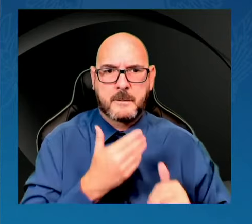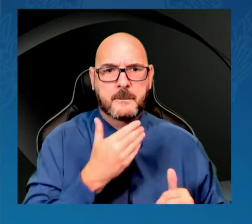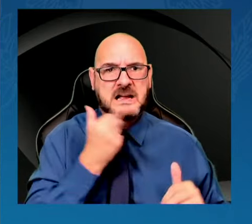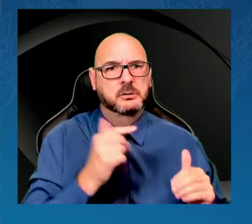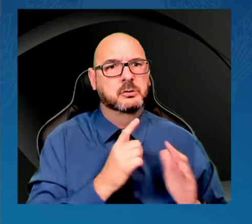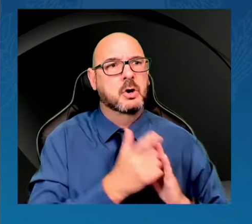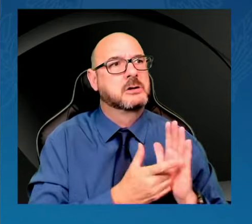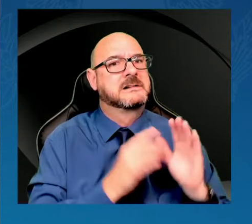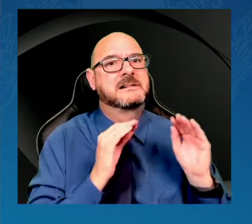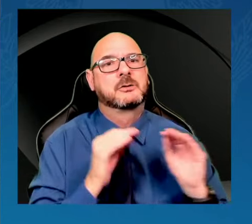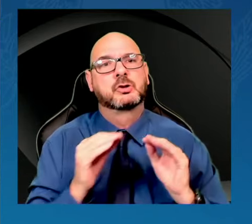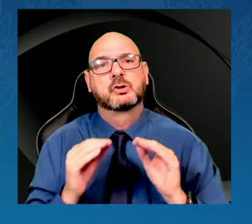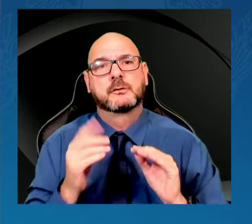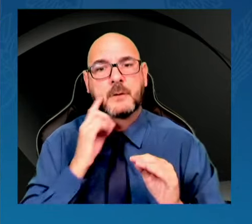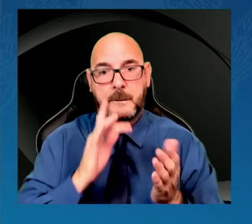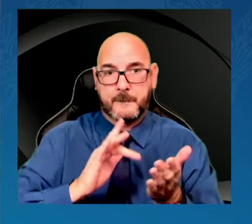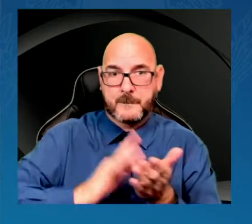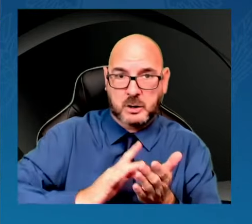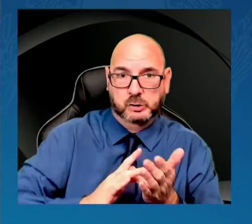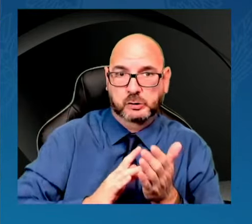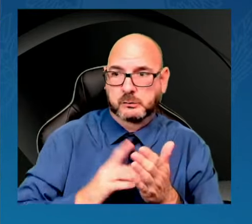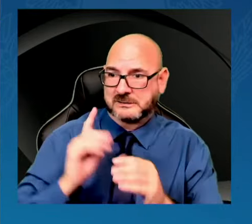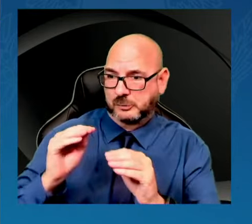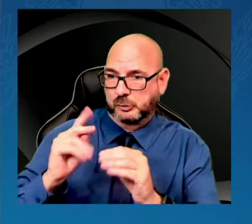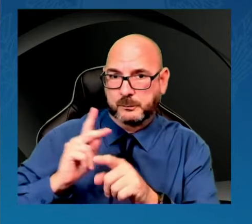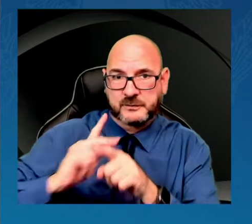will be doulas -- right? --